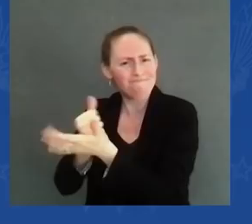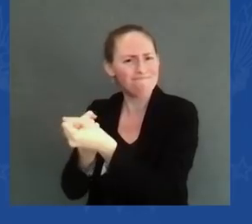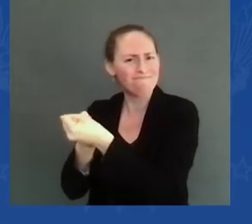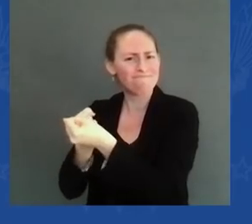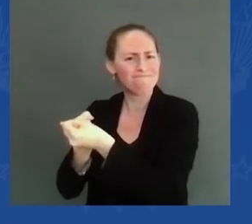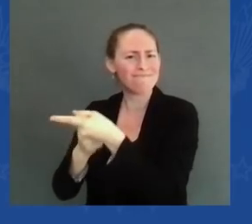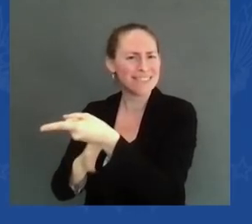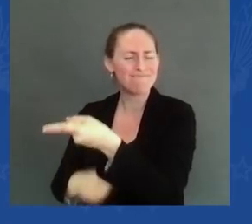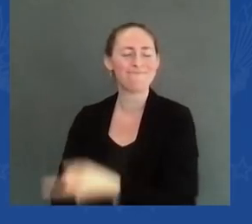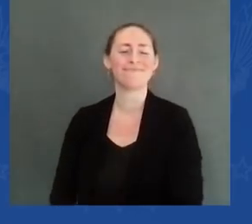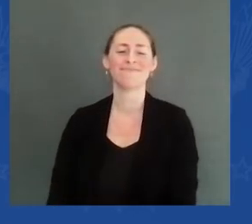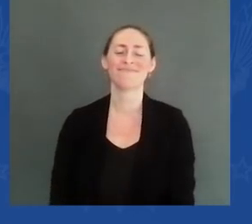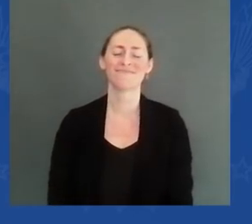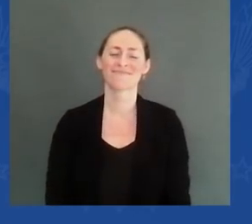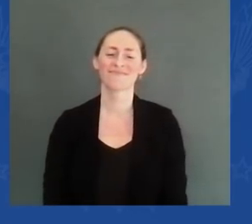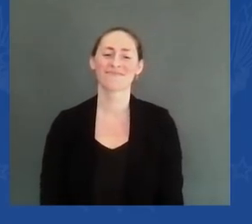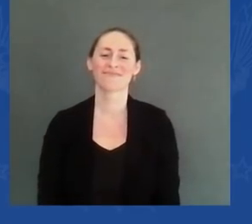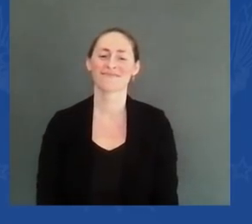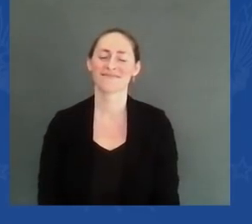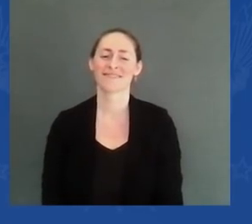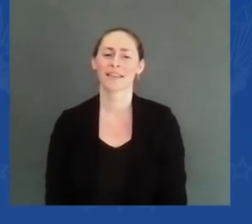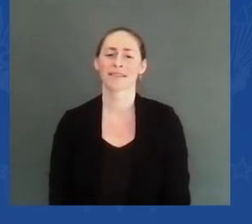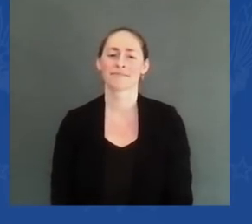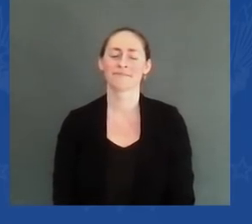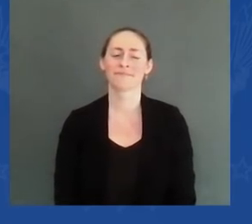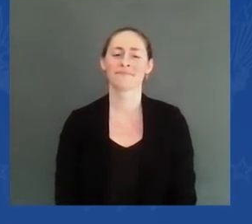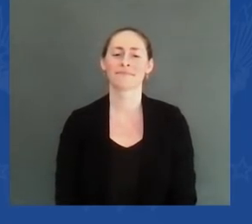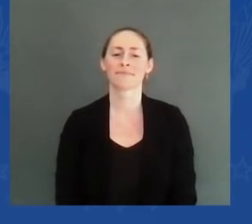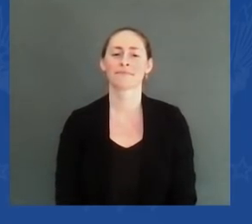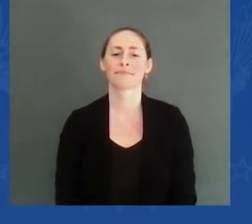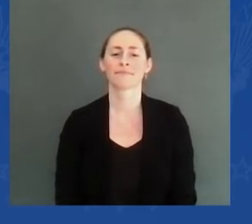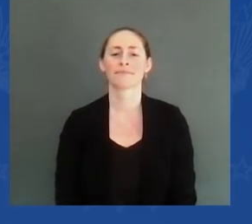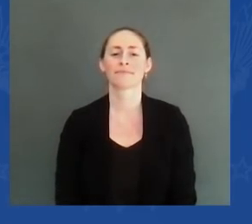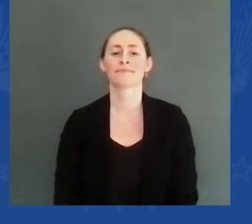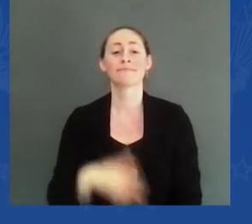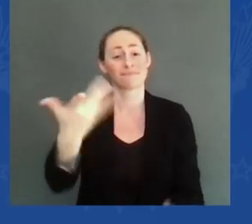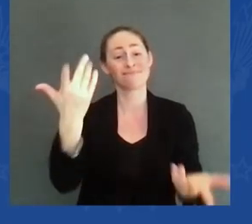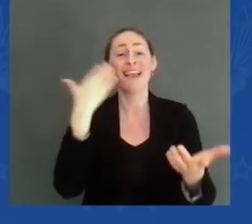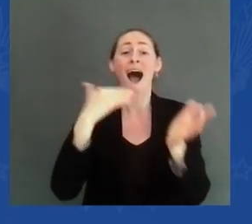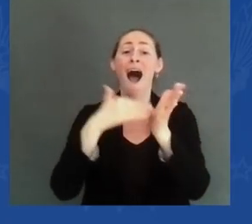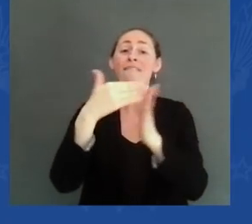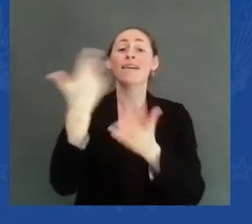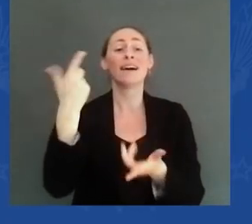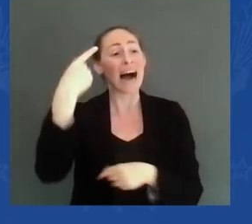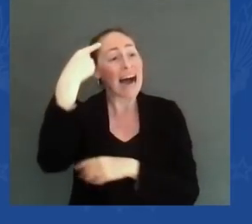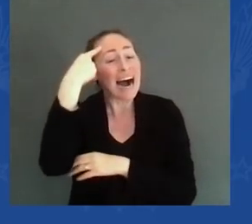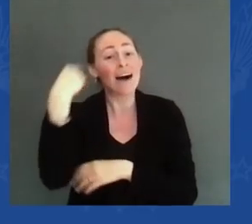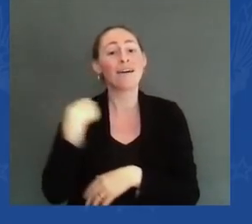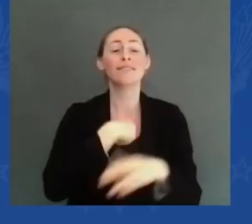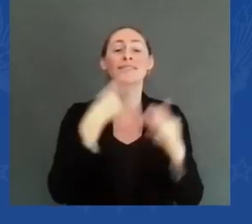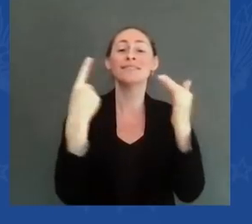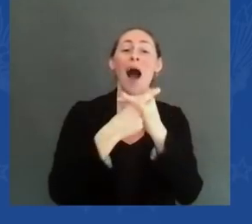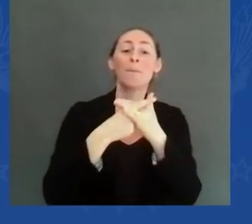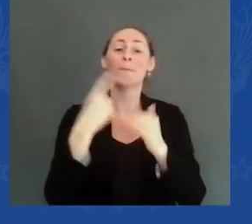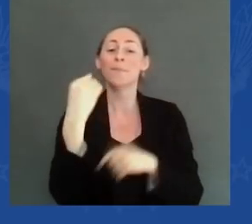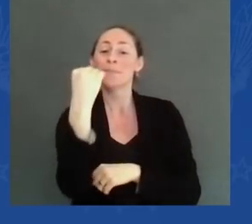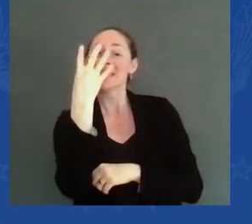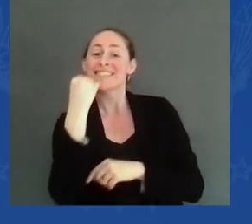that we just show up to take pictures and walk away. We are committed to you and the resiliency of this community and this neighborhood.